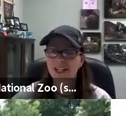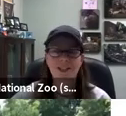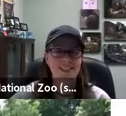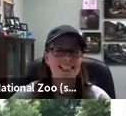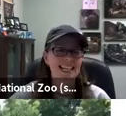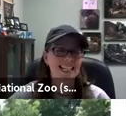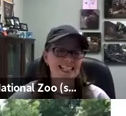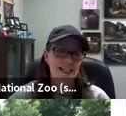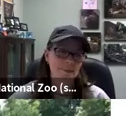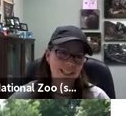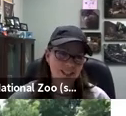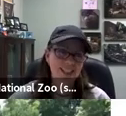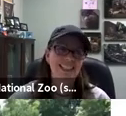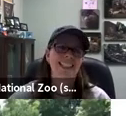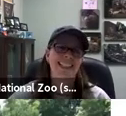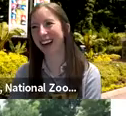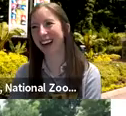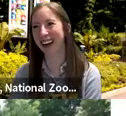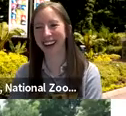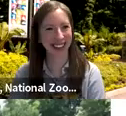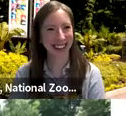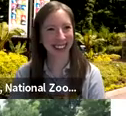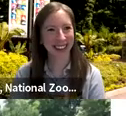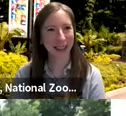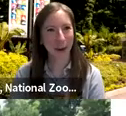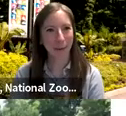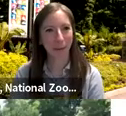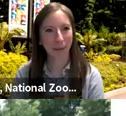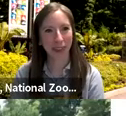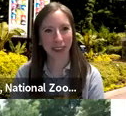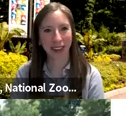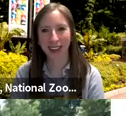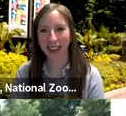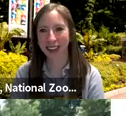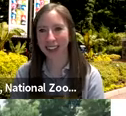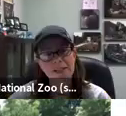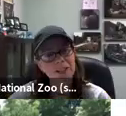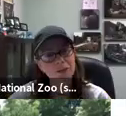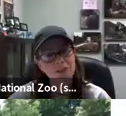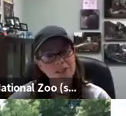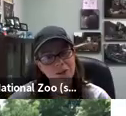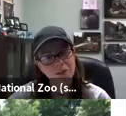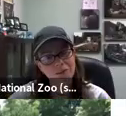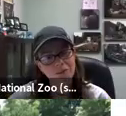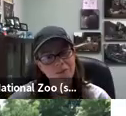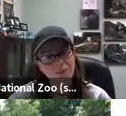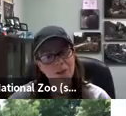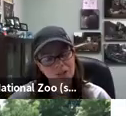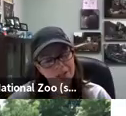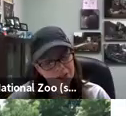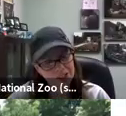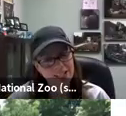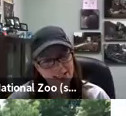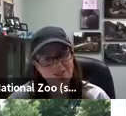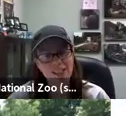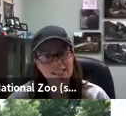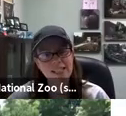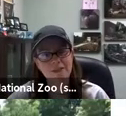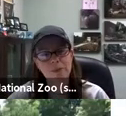cause a lot of damage... a LOT of damage! But you know,